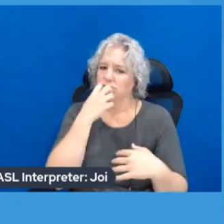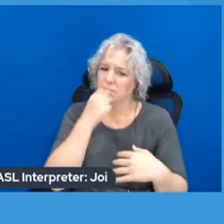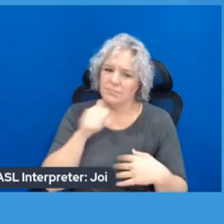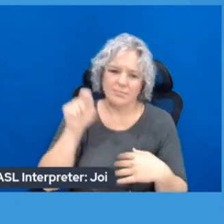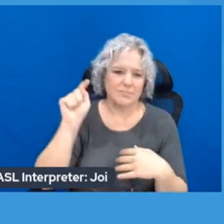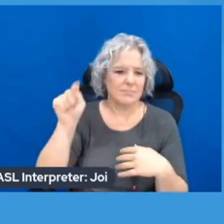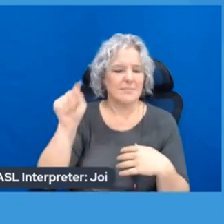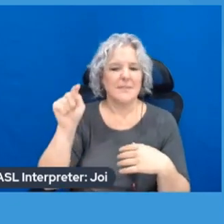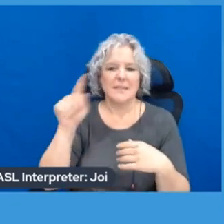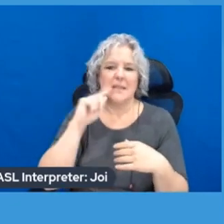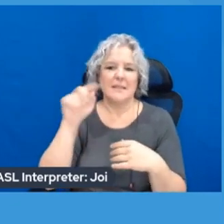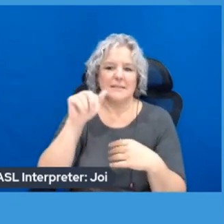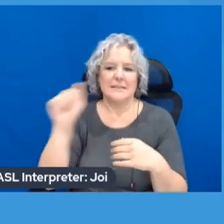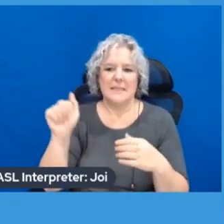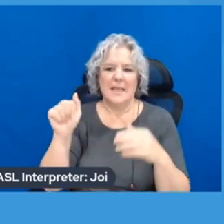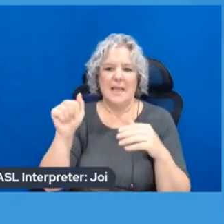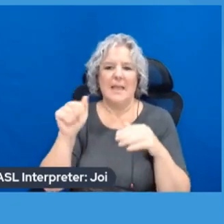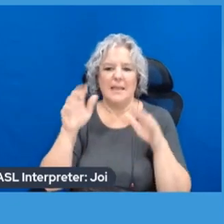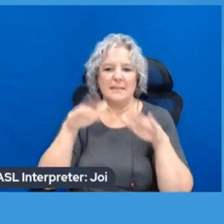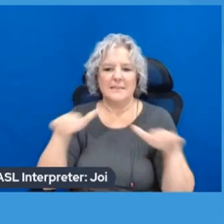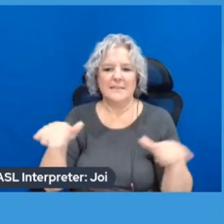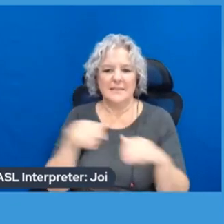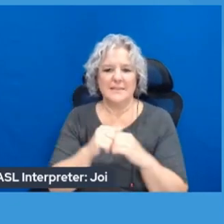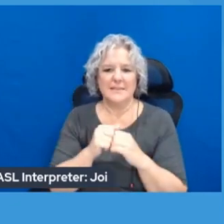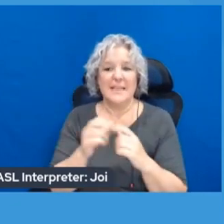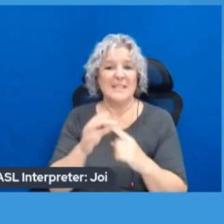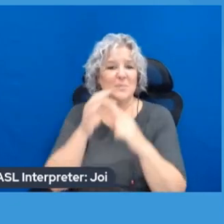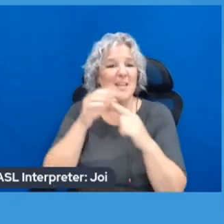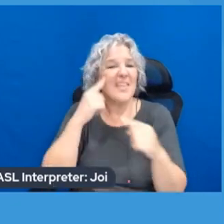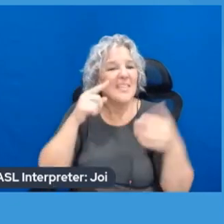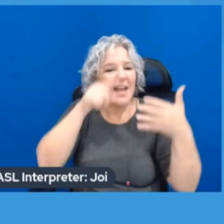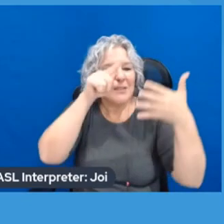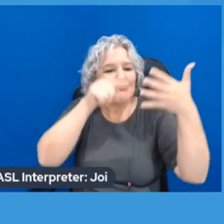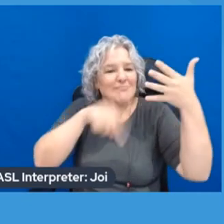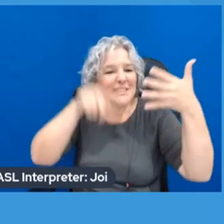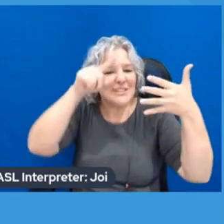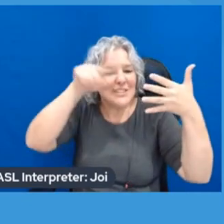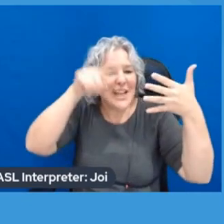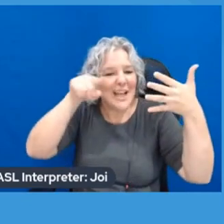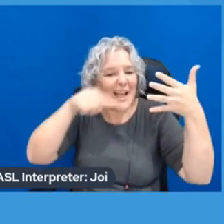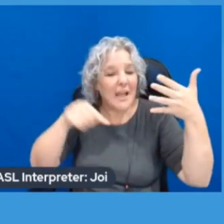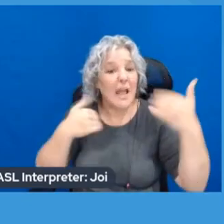especially the performance checklist. They are available in English and Spanish.